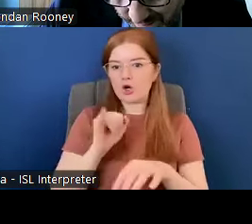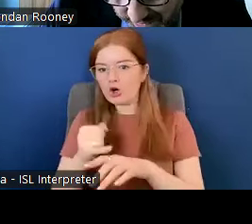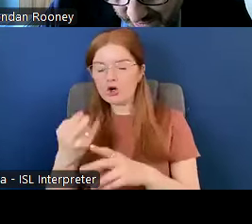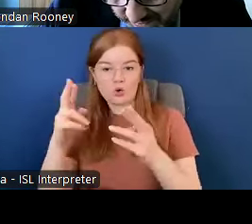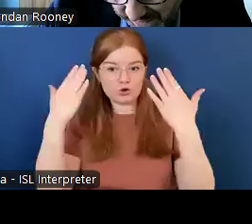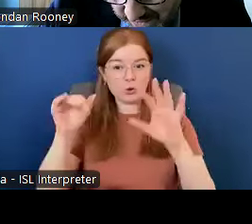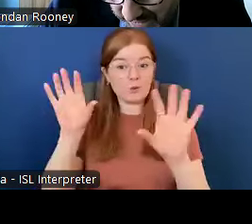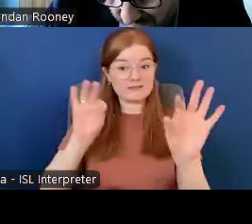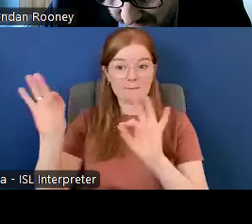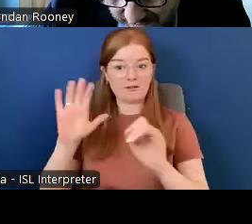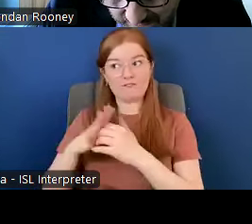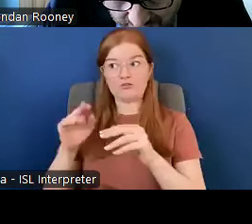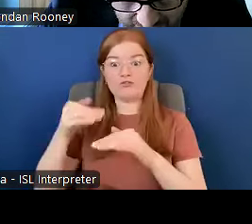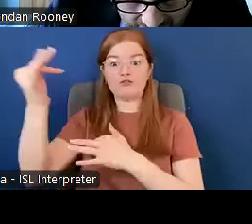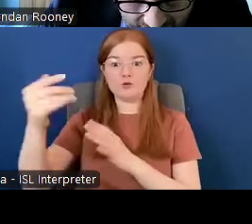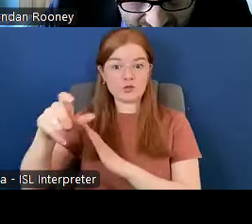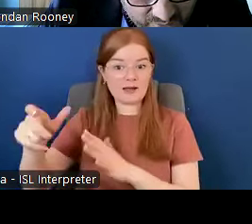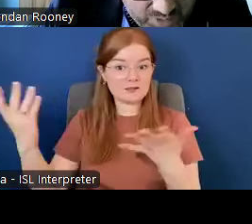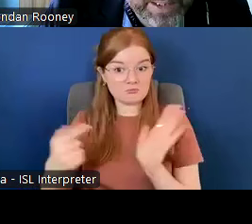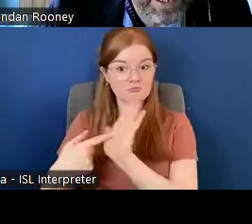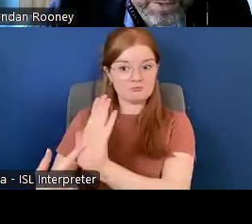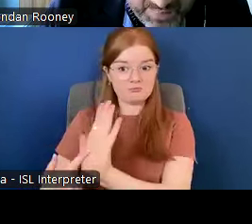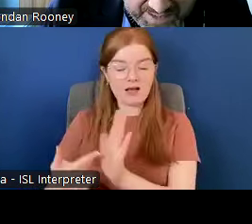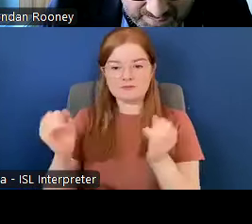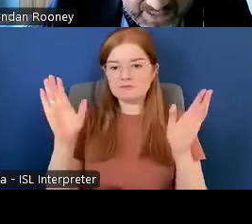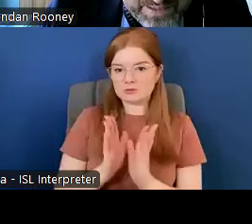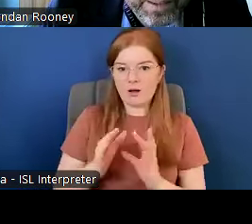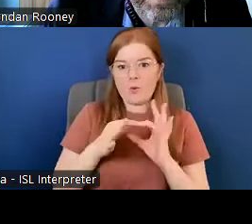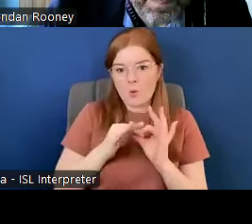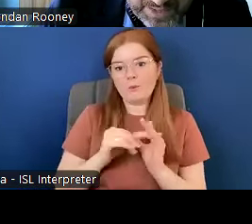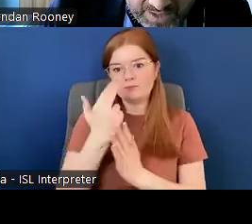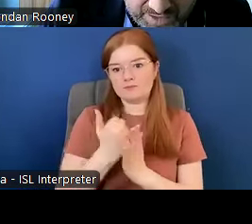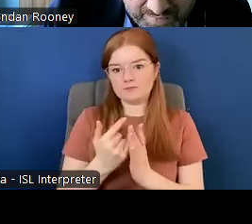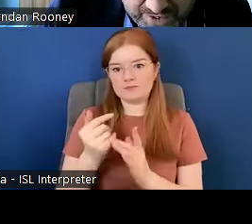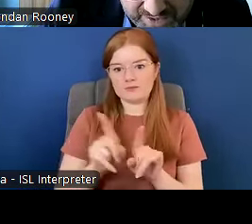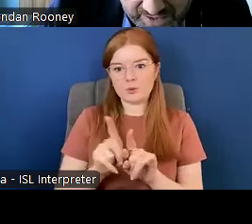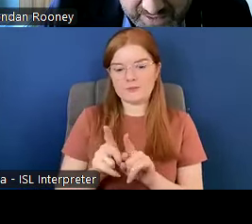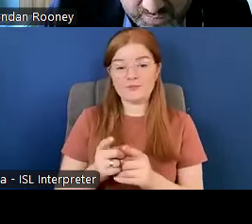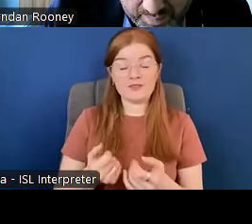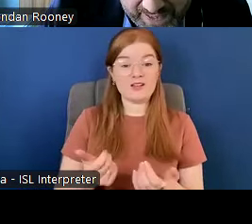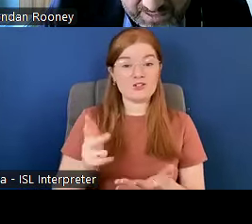samples to prospective clients, and small scale domestic pieces, some 13 small panels